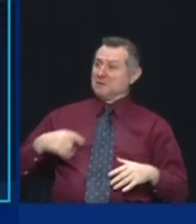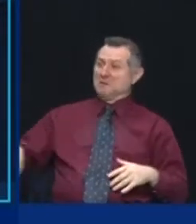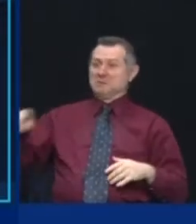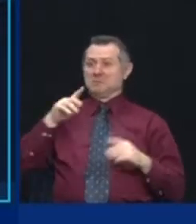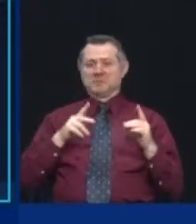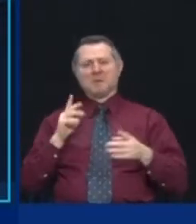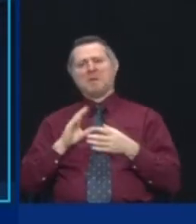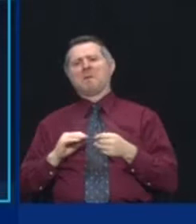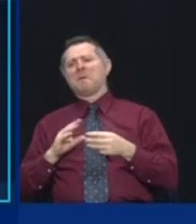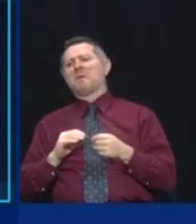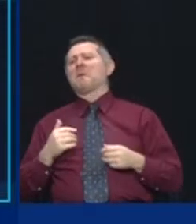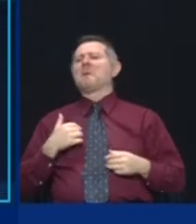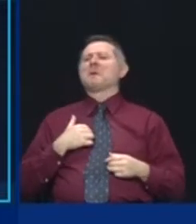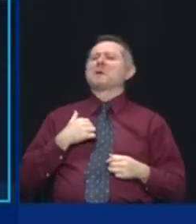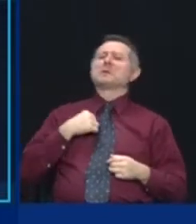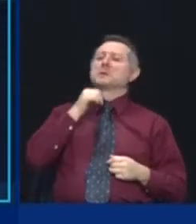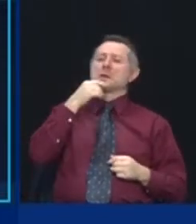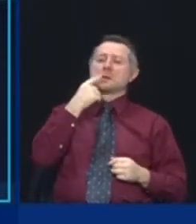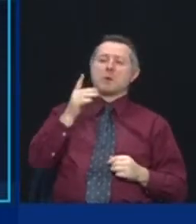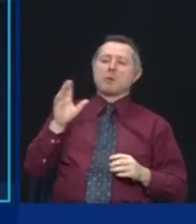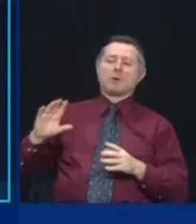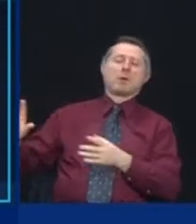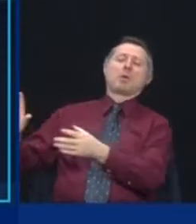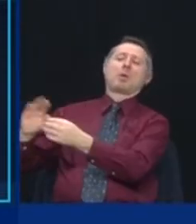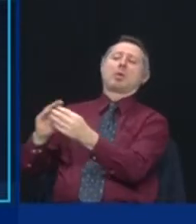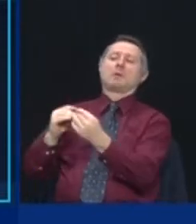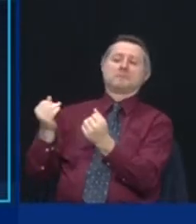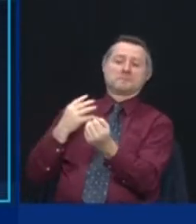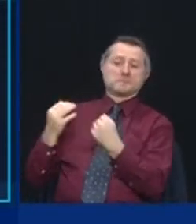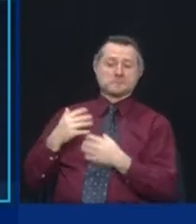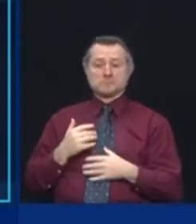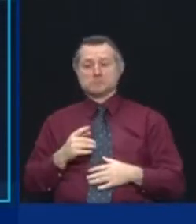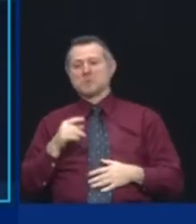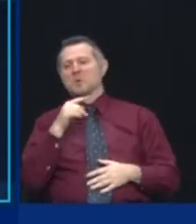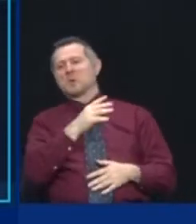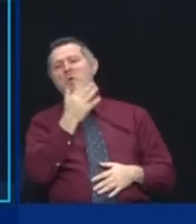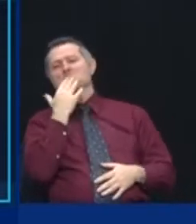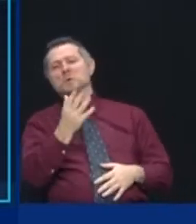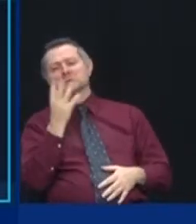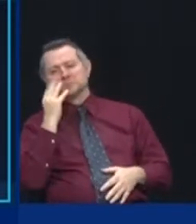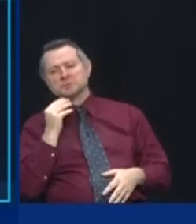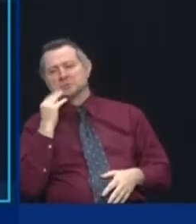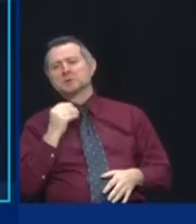YOU GO TO ONE OF OUR MASS VACCINATION SITES, PEOPLE WILL TELL YOU, NOT BECAUSE I SAY IT,